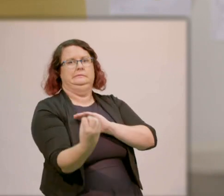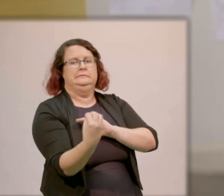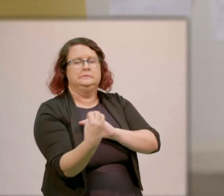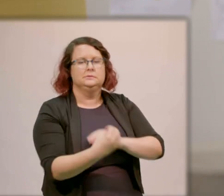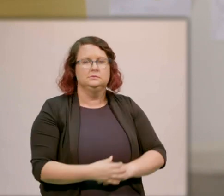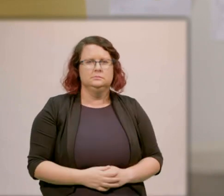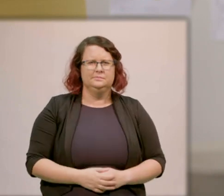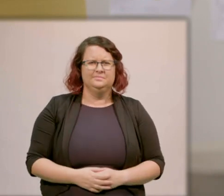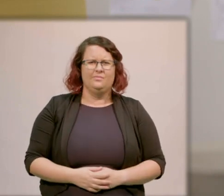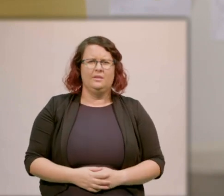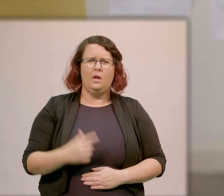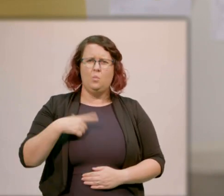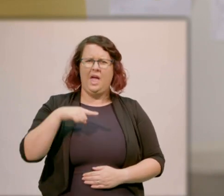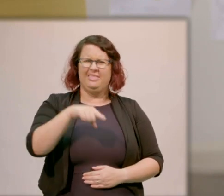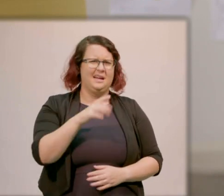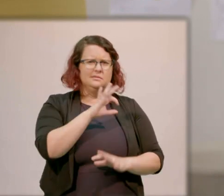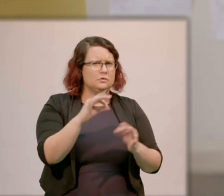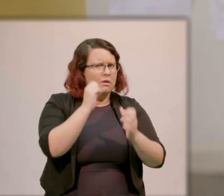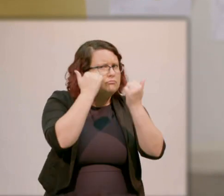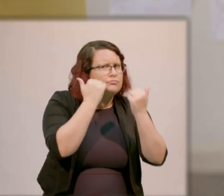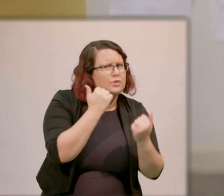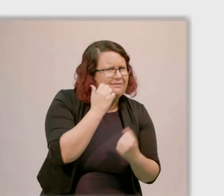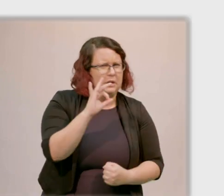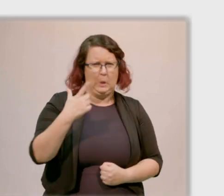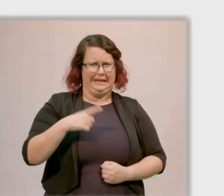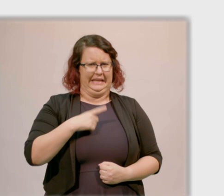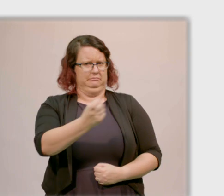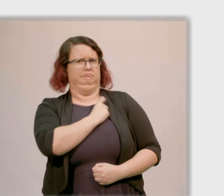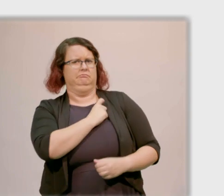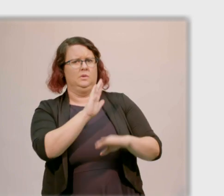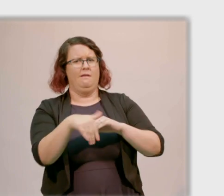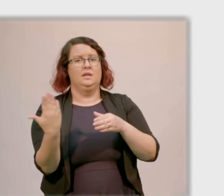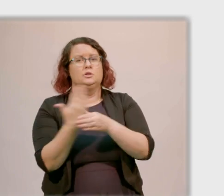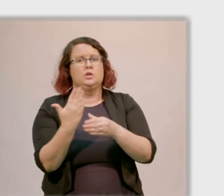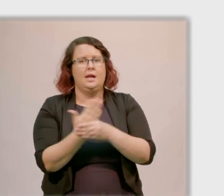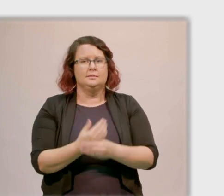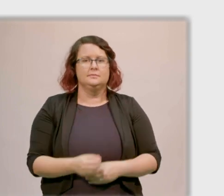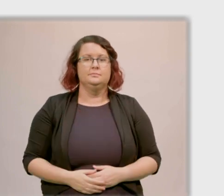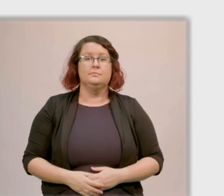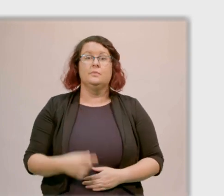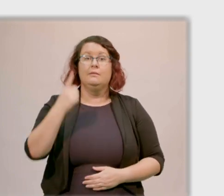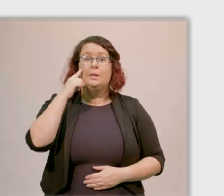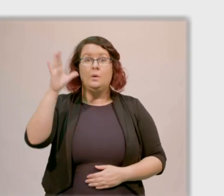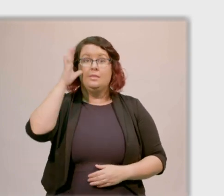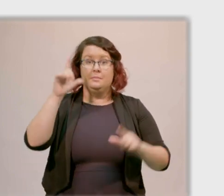and why this fear may be unwarranted or unproven. Let's look at the image used in this news article.